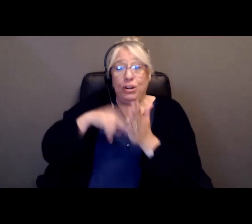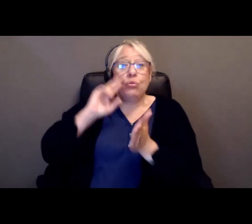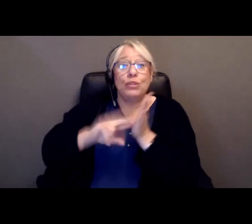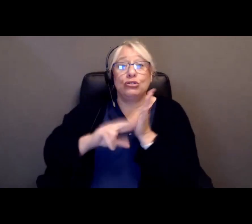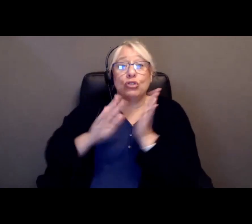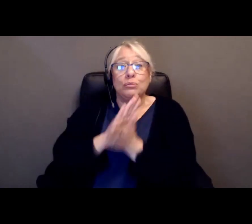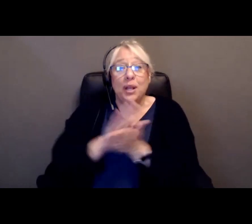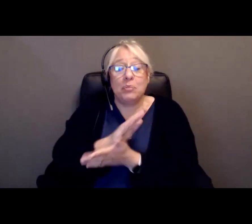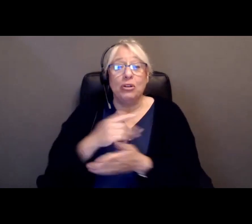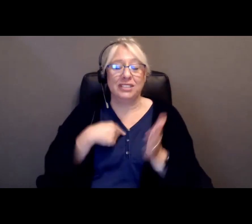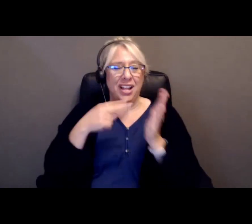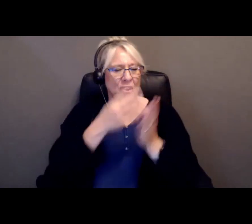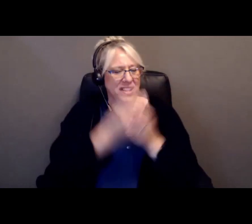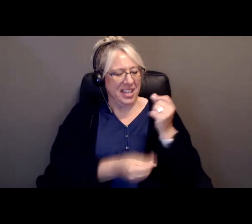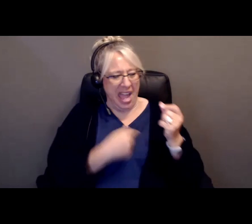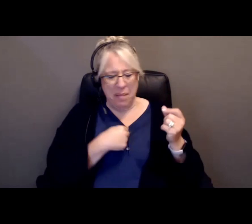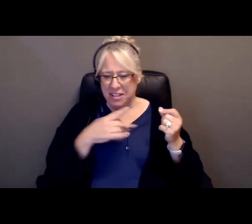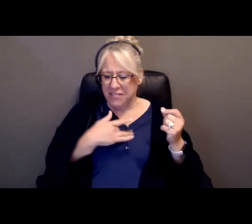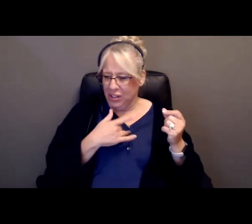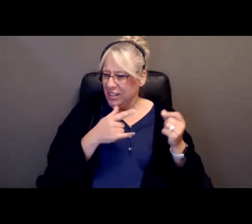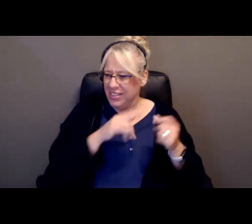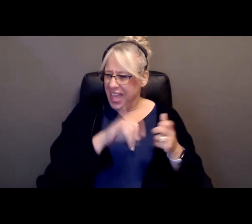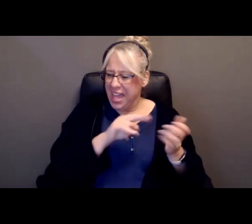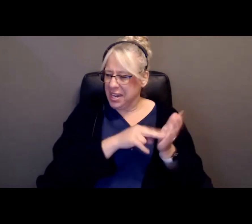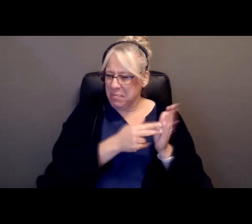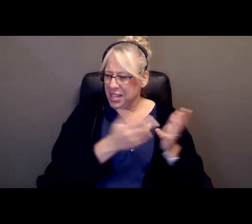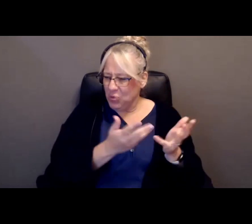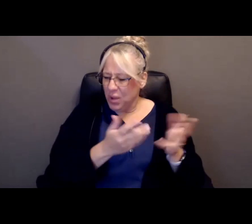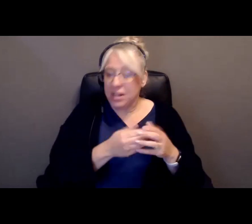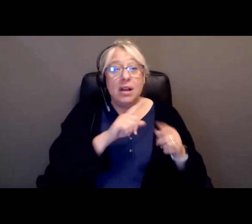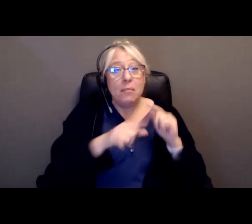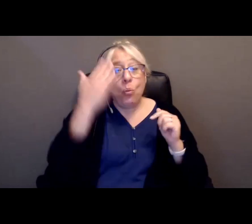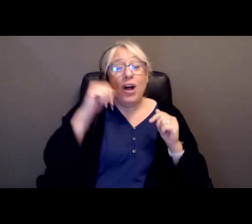what exactly did that mean? Let's put it out in plain language. I think more and more of that has